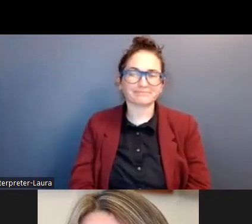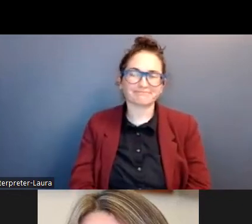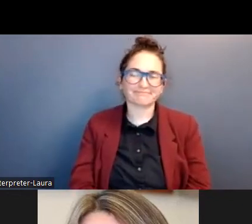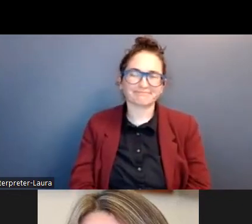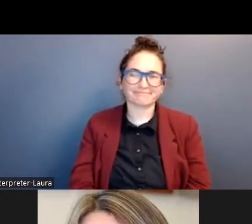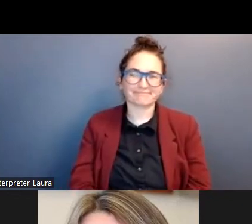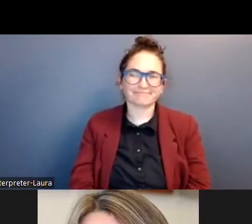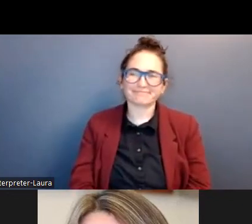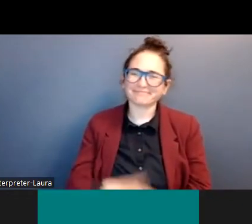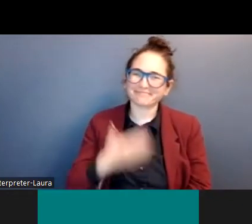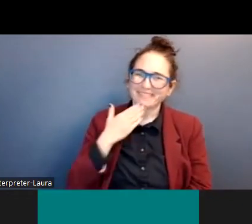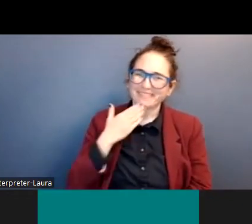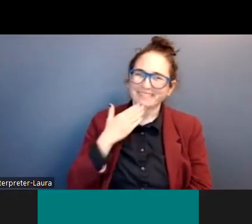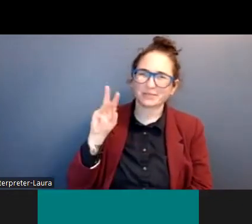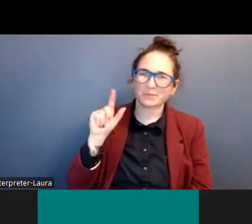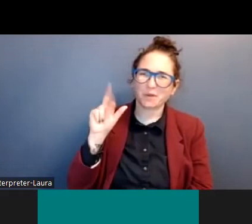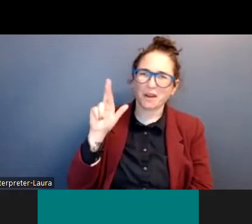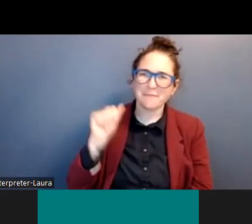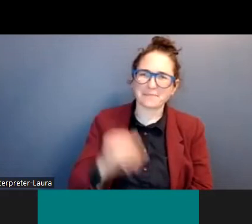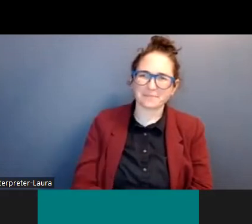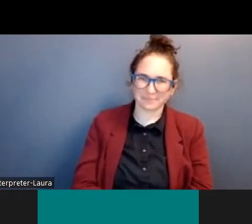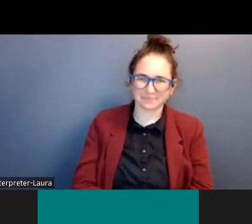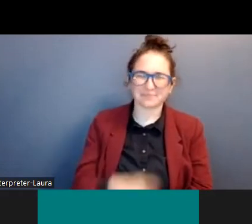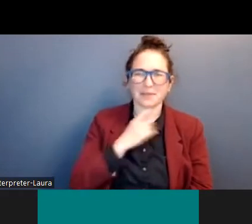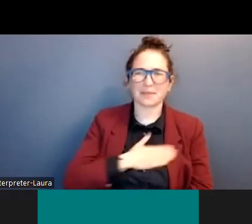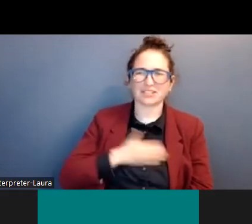Mary Beth Lepkowsky: Thank you, Tara. And it's my pleasure to introduce Diane Coleman.